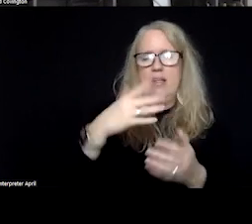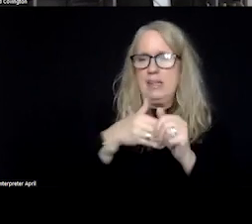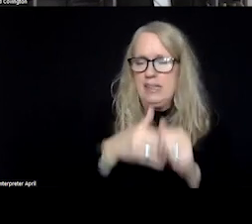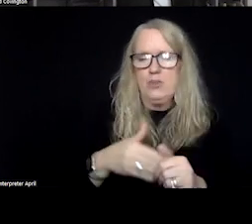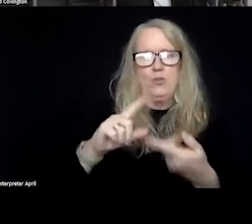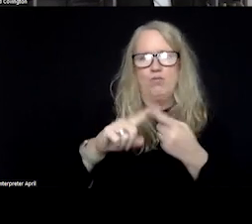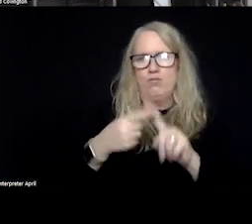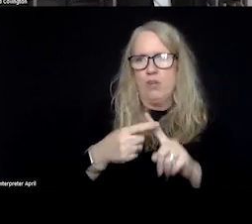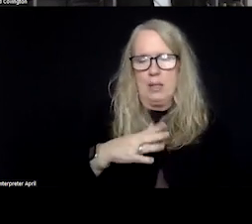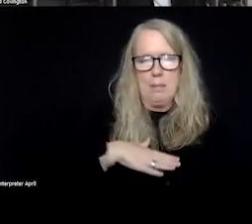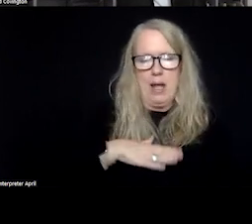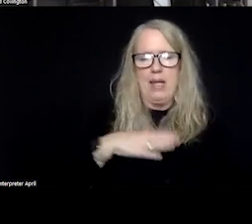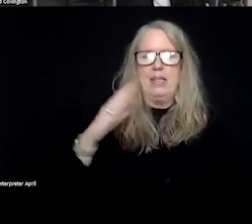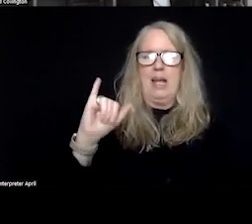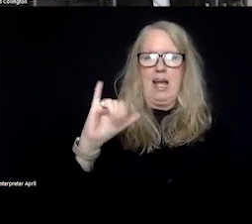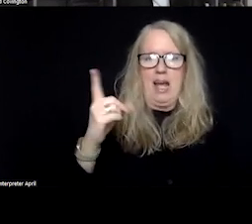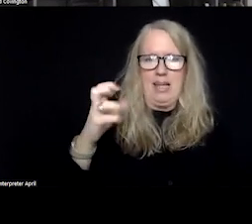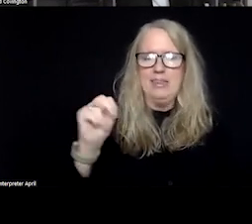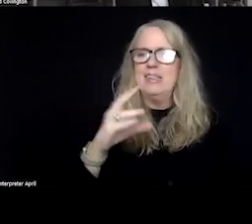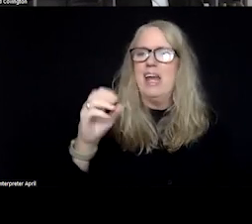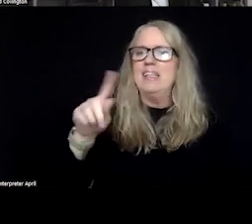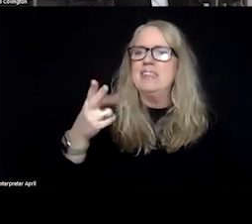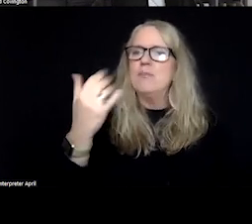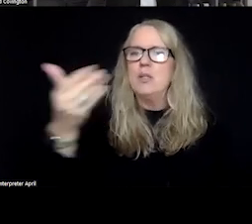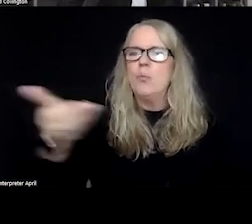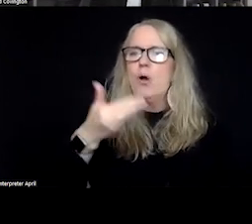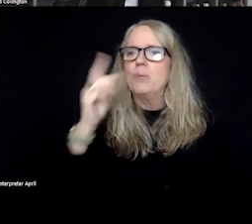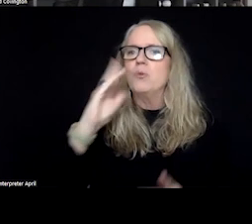PERSONALLY. IDEN AND STEPHANIE, WELCOME TO THE PROGRAM.